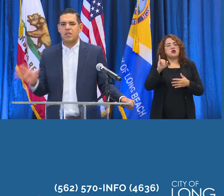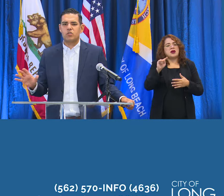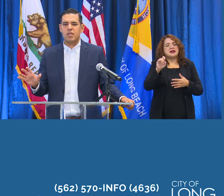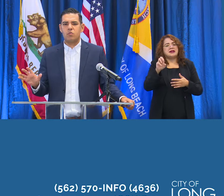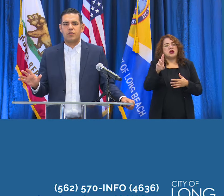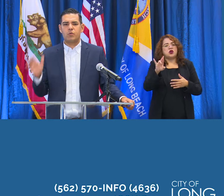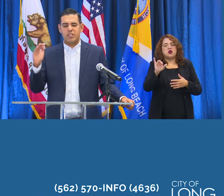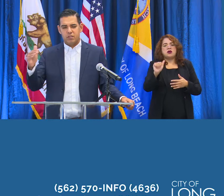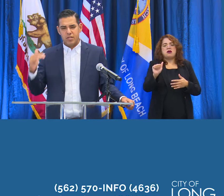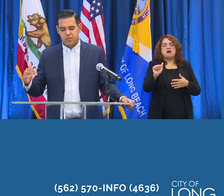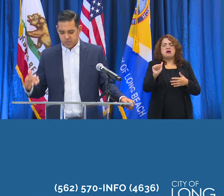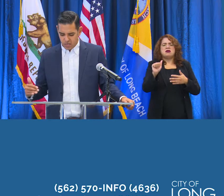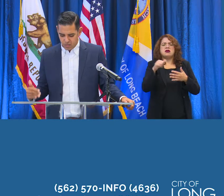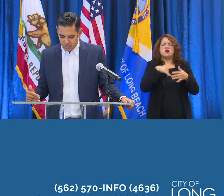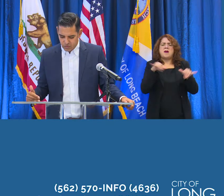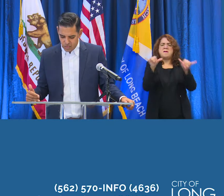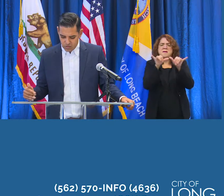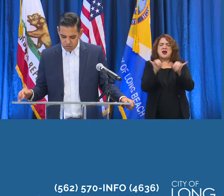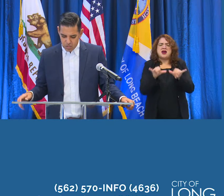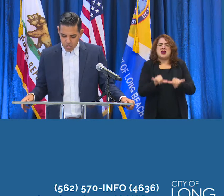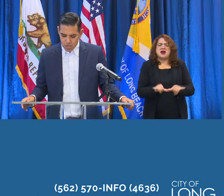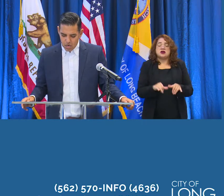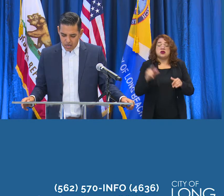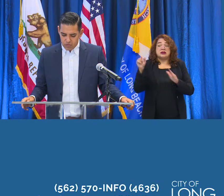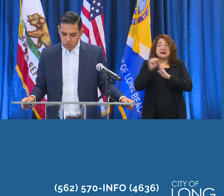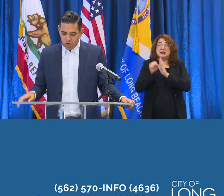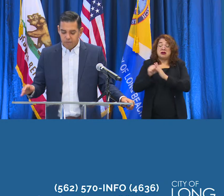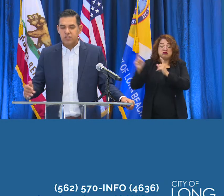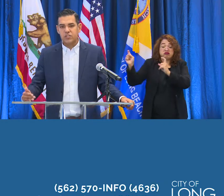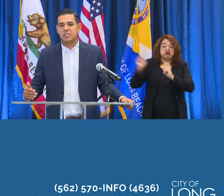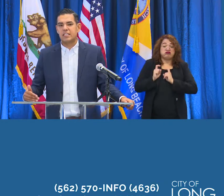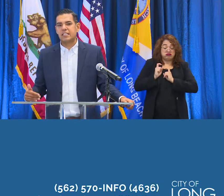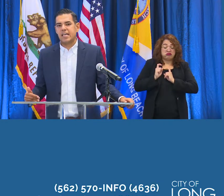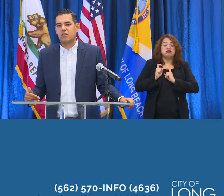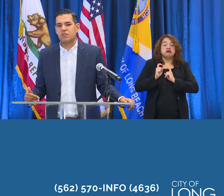measuring the criteria that the State gives us? So of the six indicators the